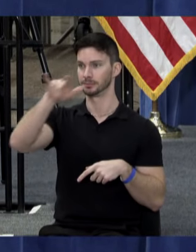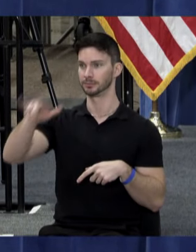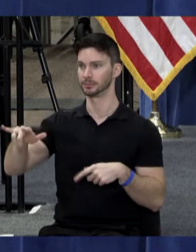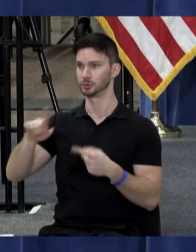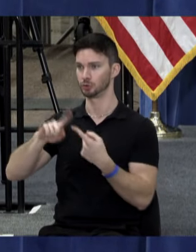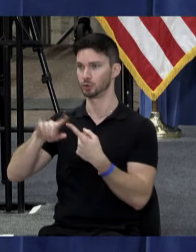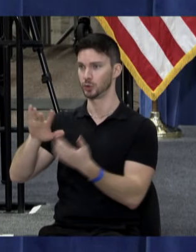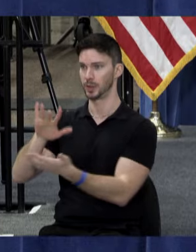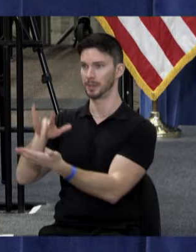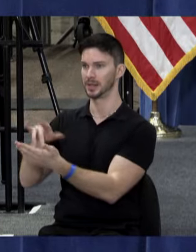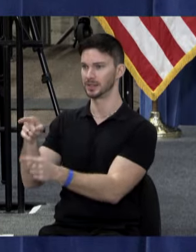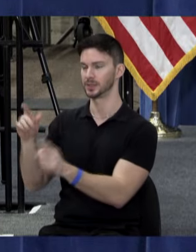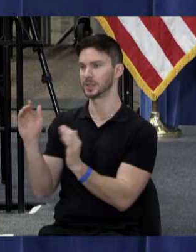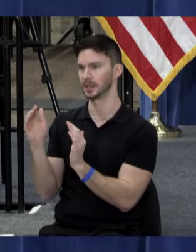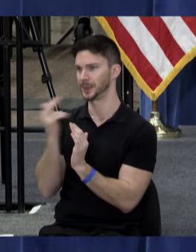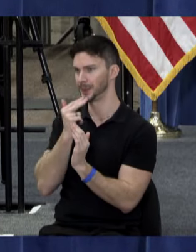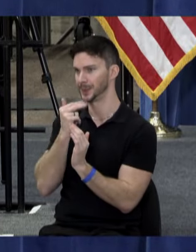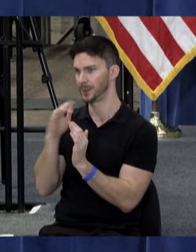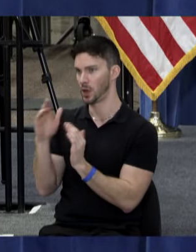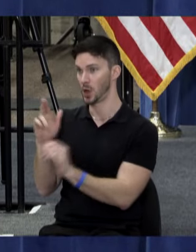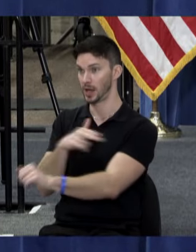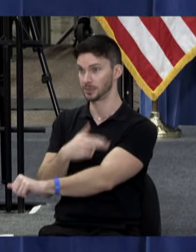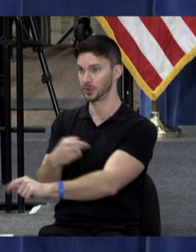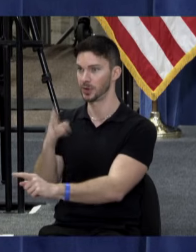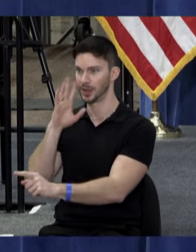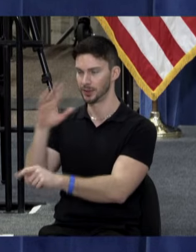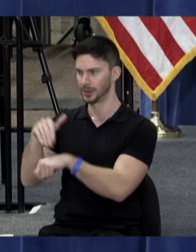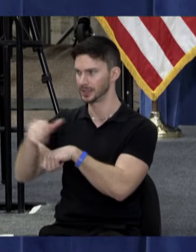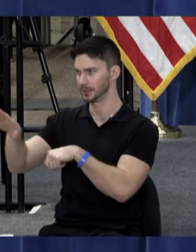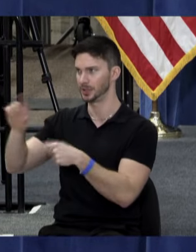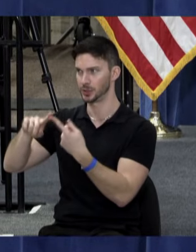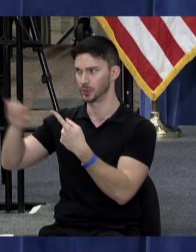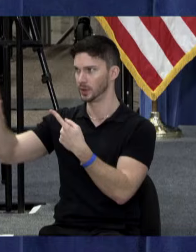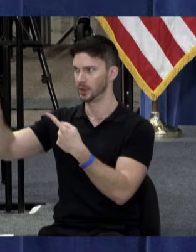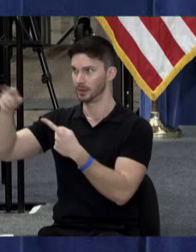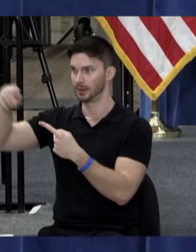was a small hospital, and they were going to send me to Fort Gordon. I said, you're not cutting me.